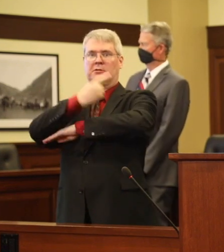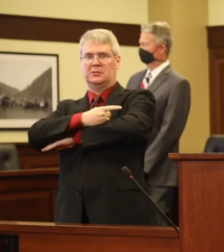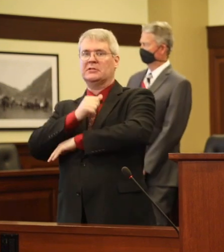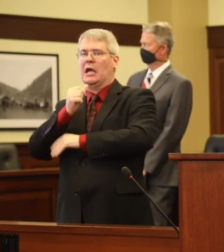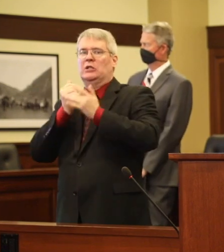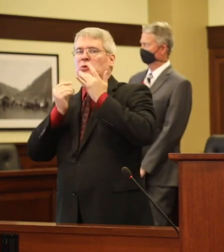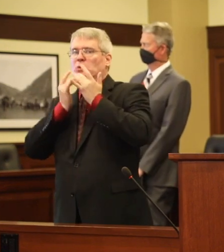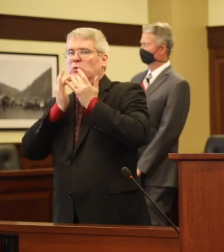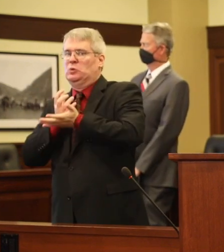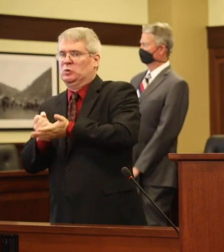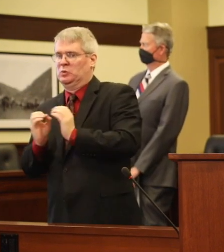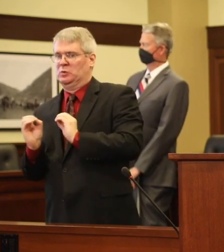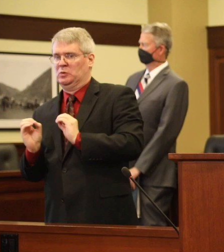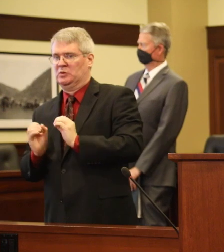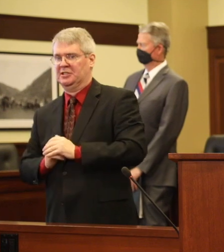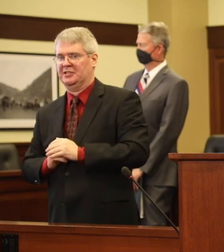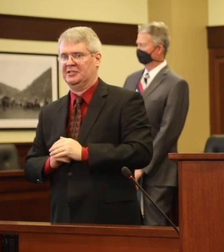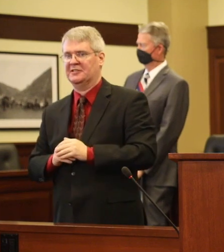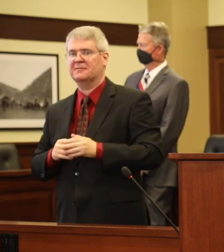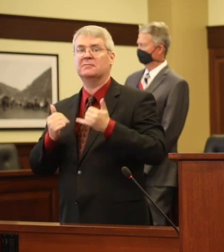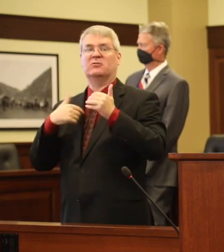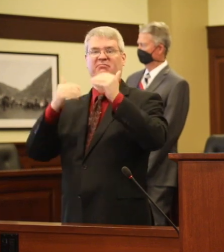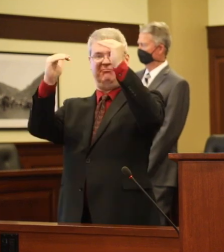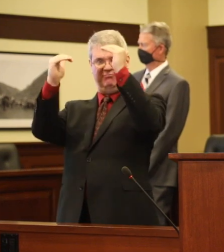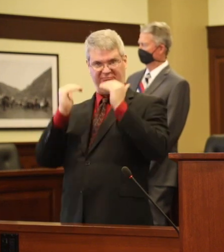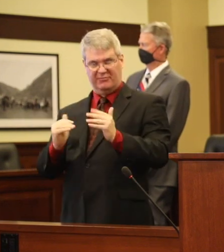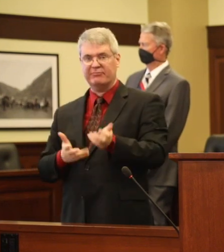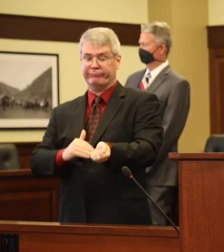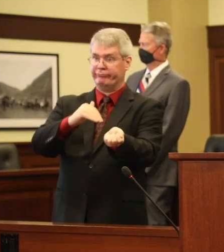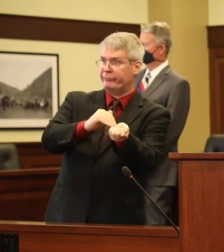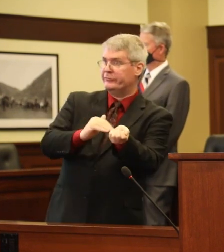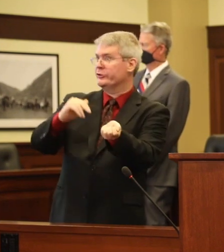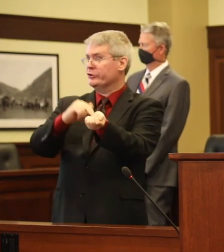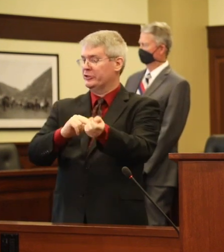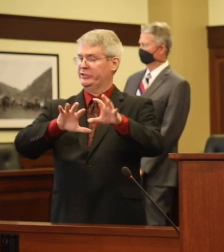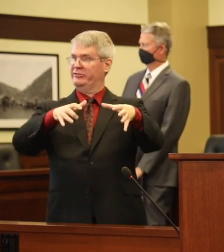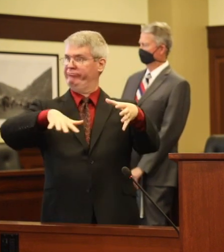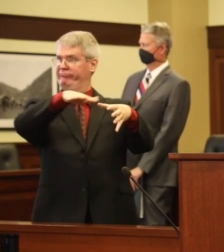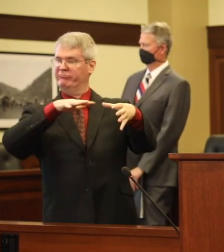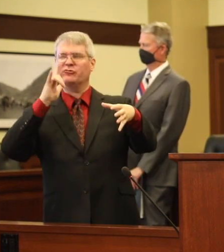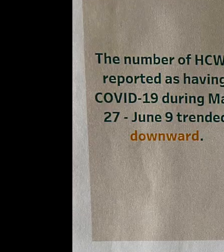And this is another area that we felt that we really are a little bit concerned at some of what we were seeing.